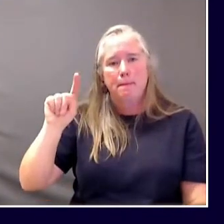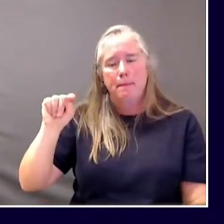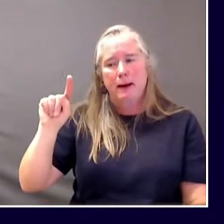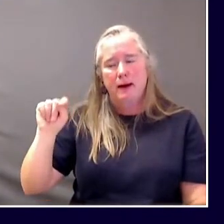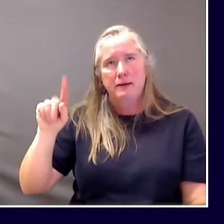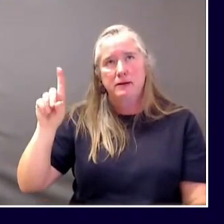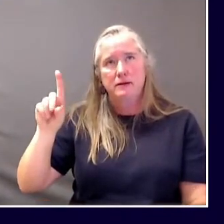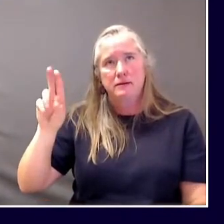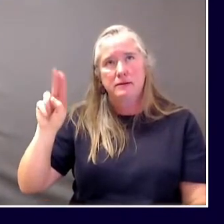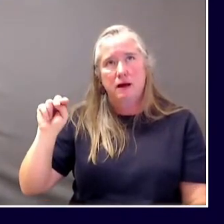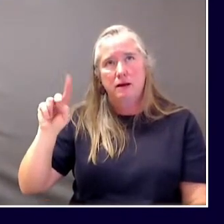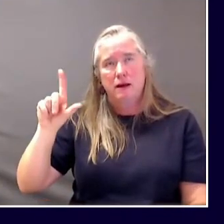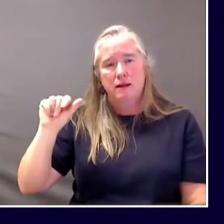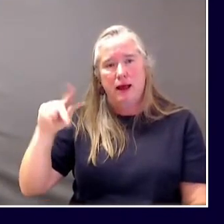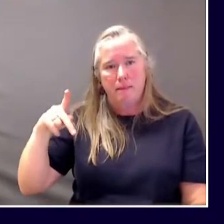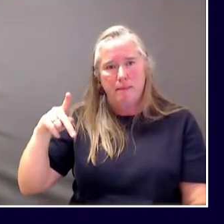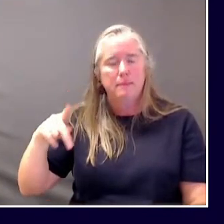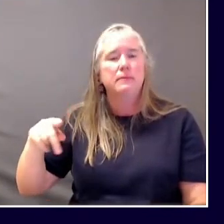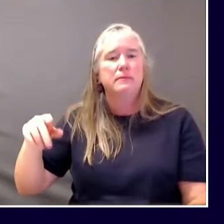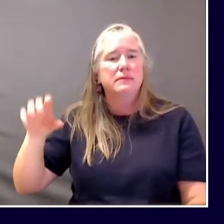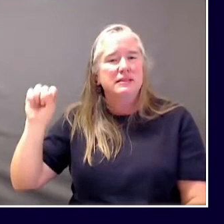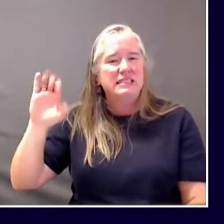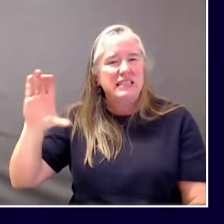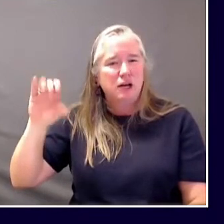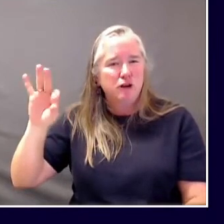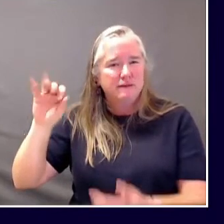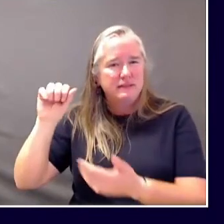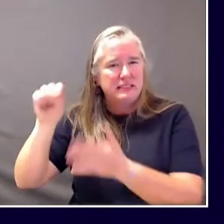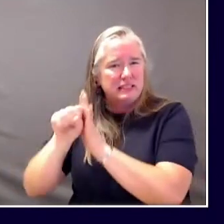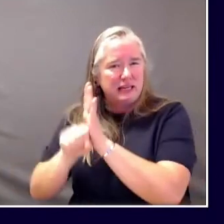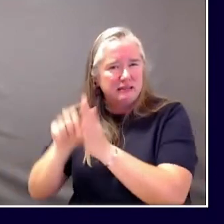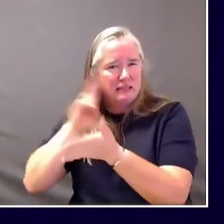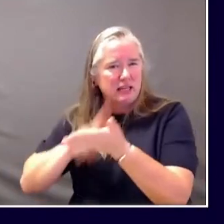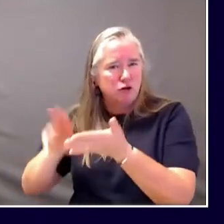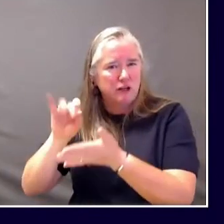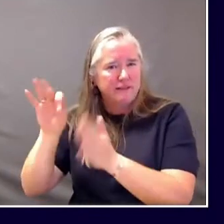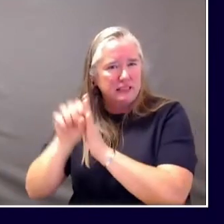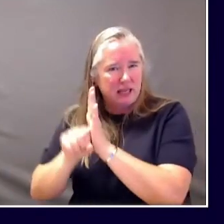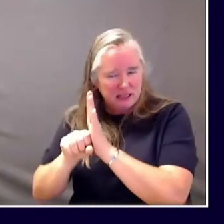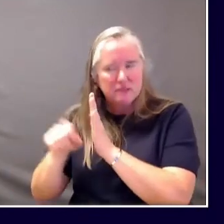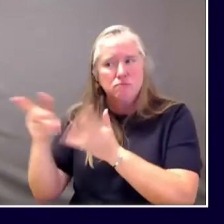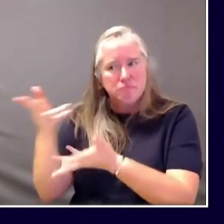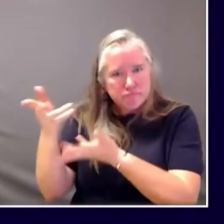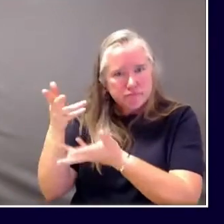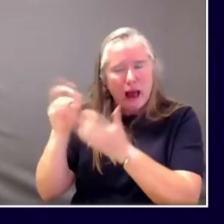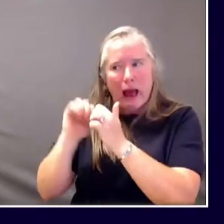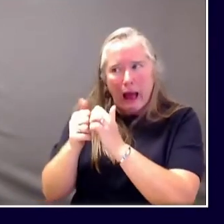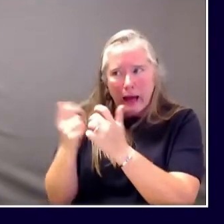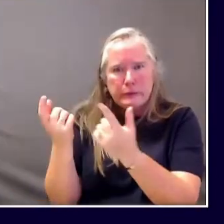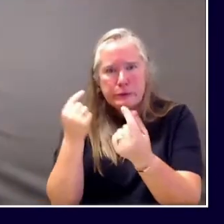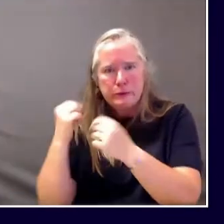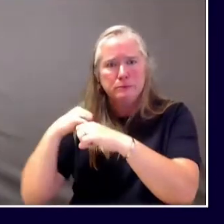across the state they are very concerned about getting to the